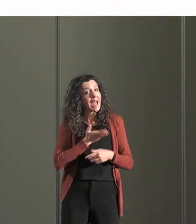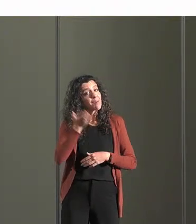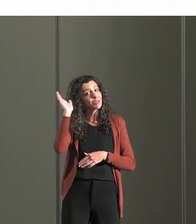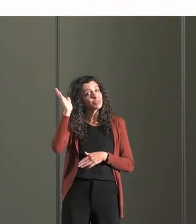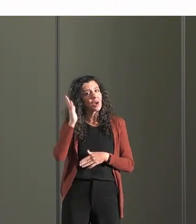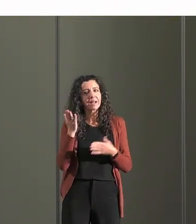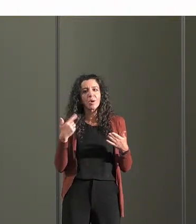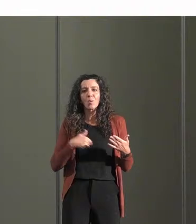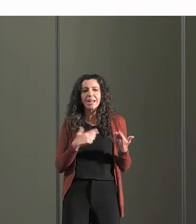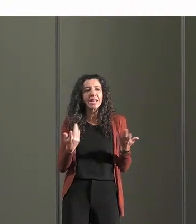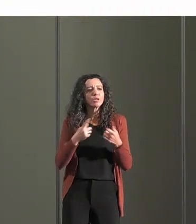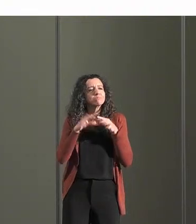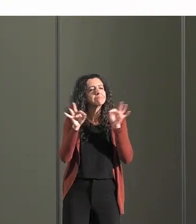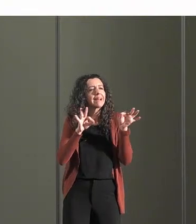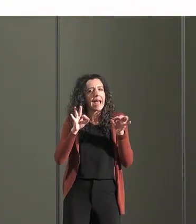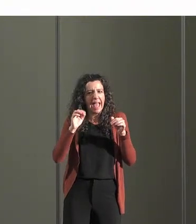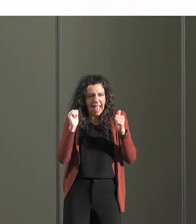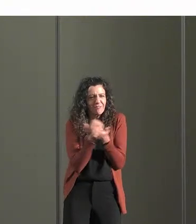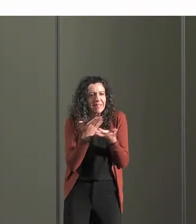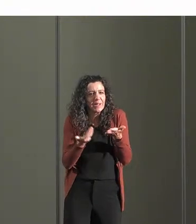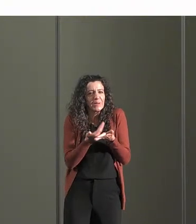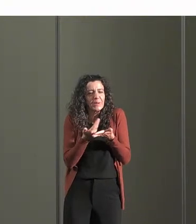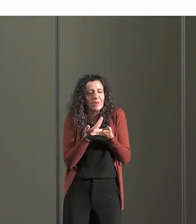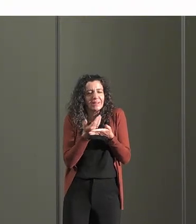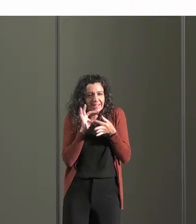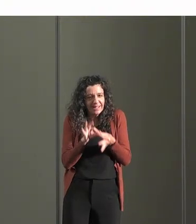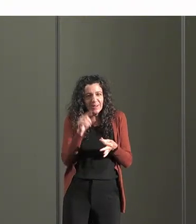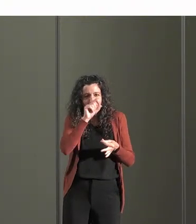morning. Welcome to our talk we are here to tell you about